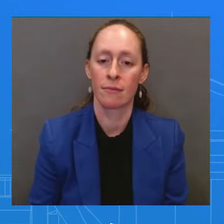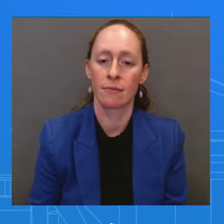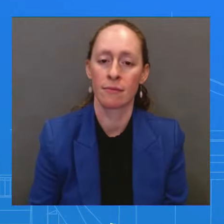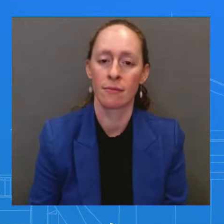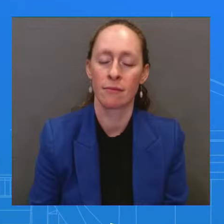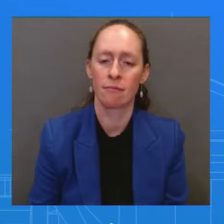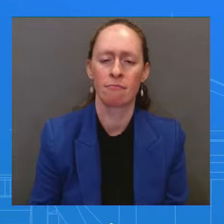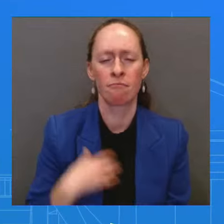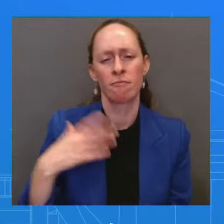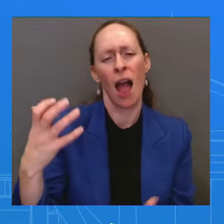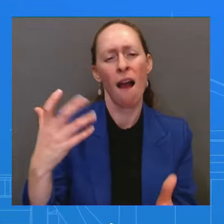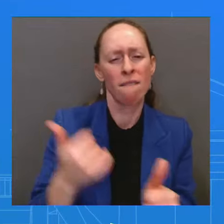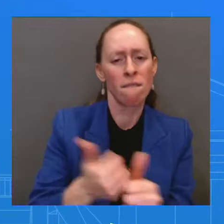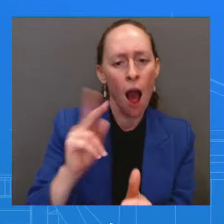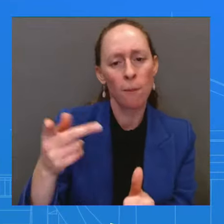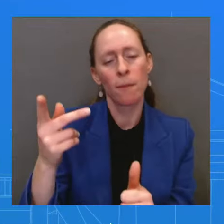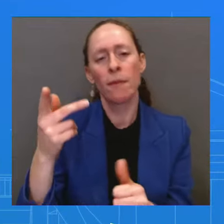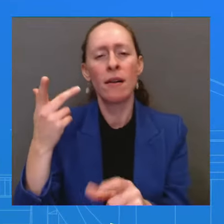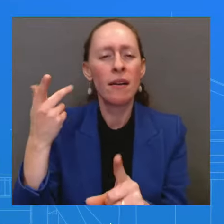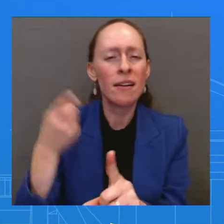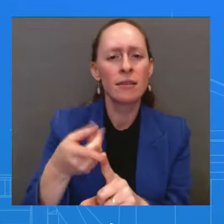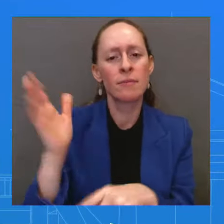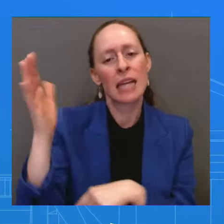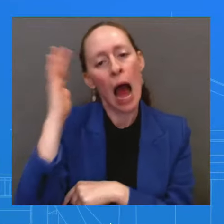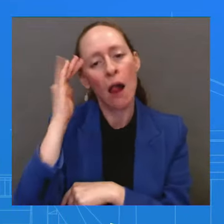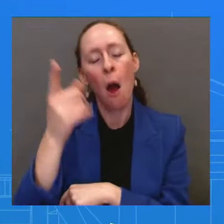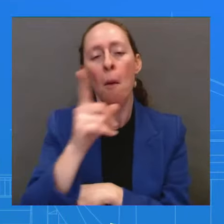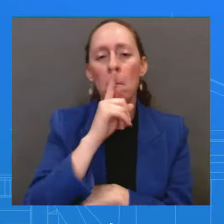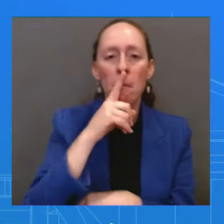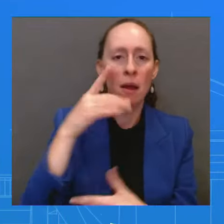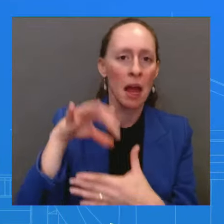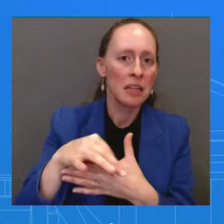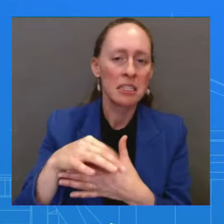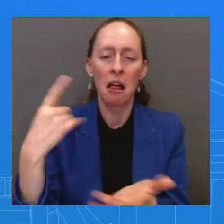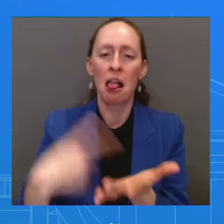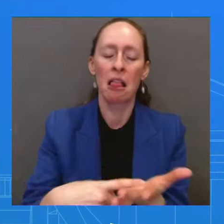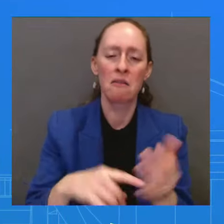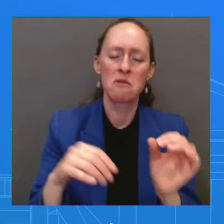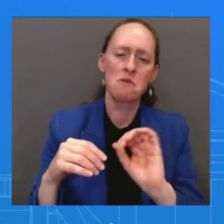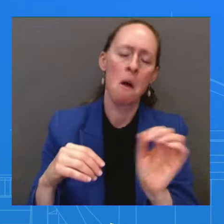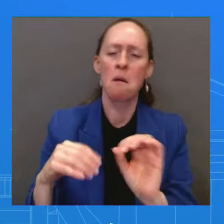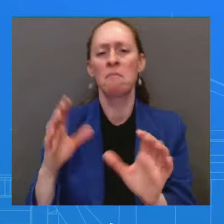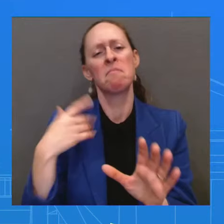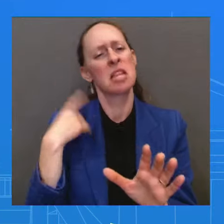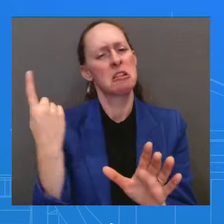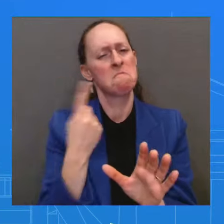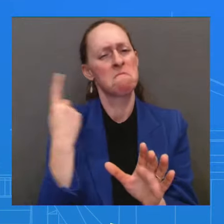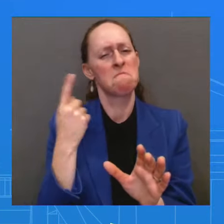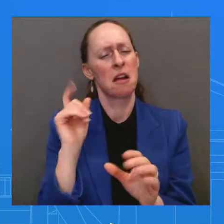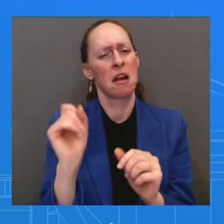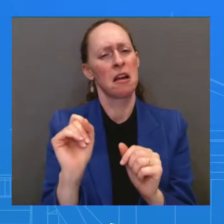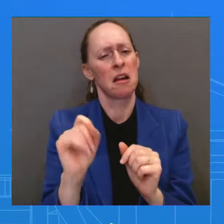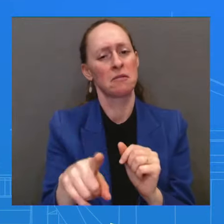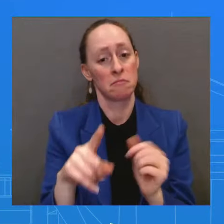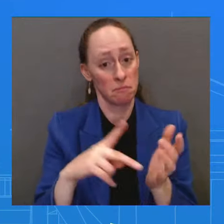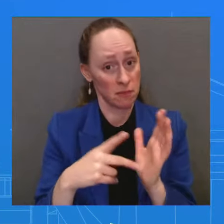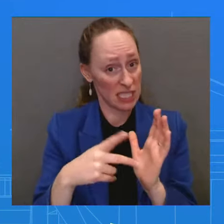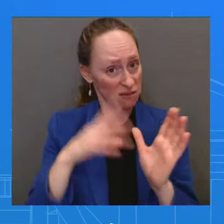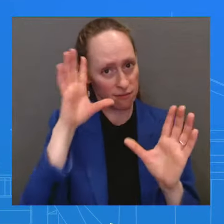talk about the substance of it. But can we understand this as an acknowledgement from the President that he perhaps could be doing better in terms of explaining